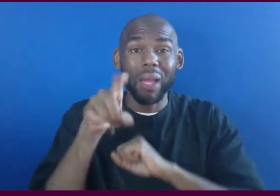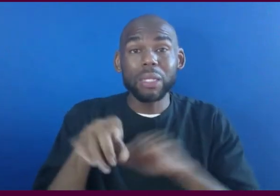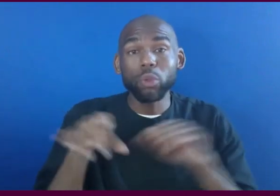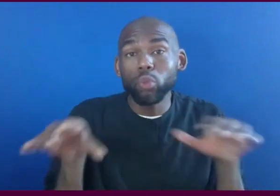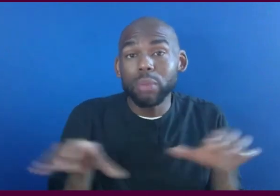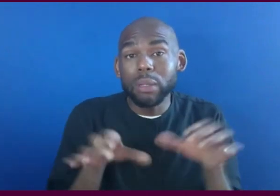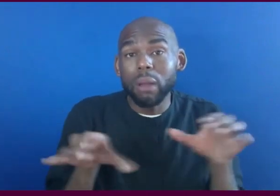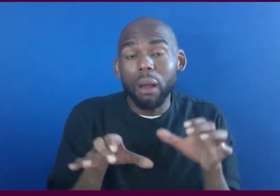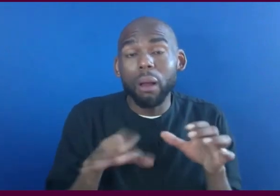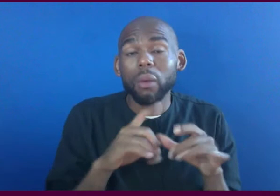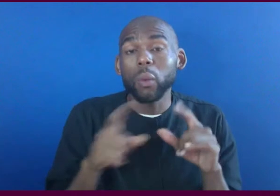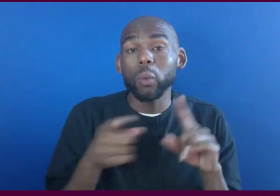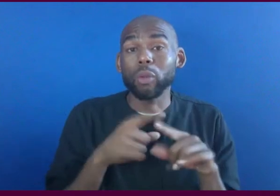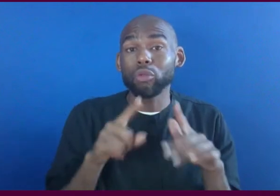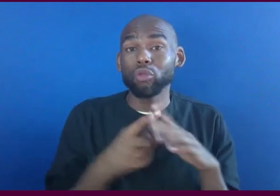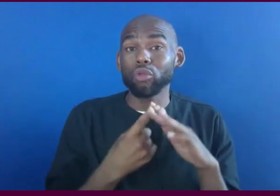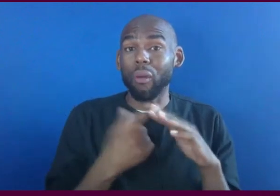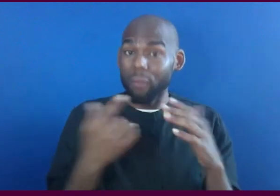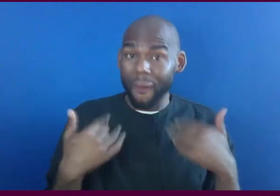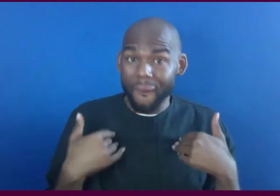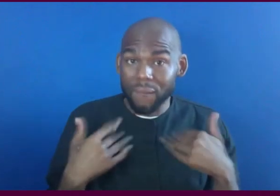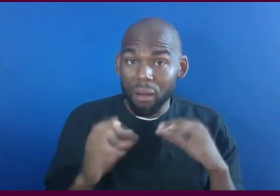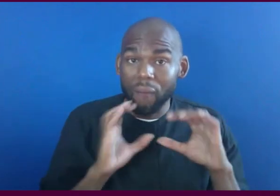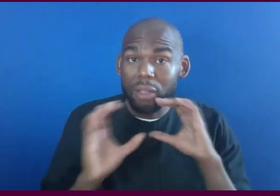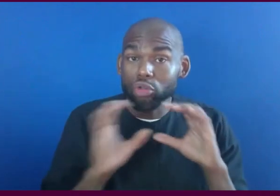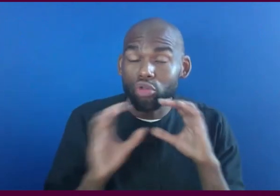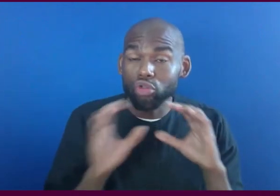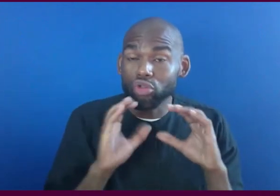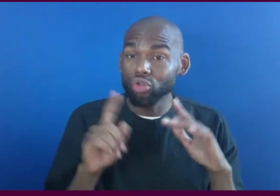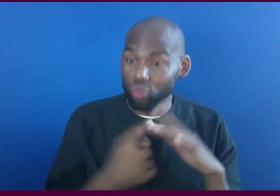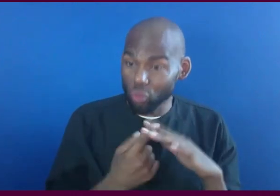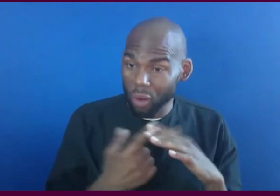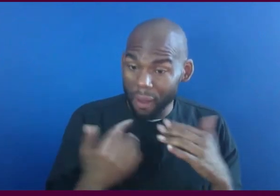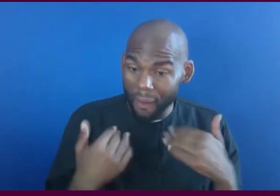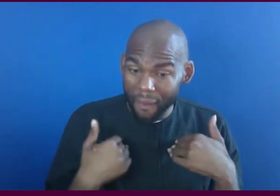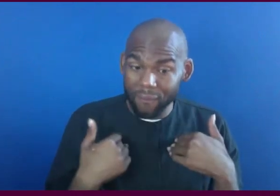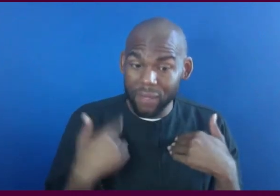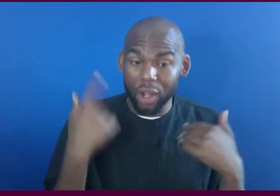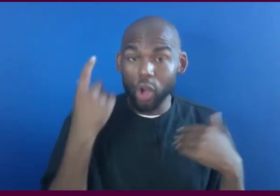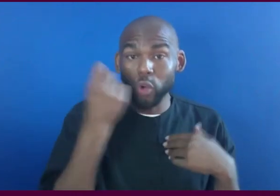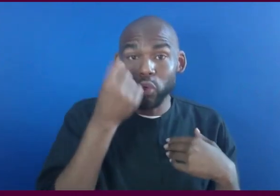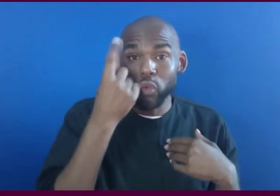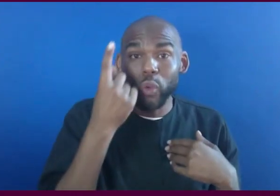And I feel like when we start having those conversations and start having like understandings